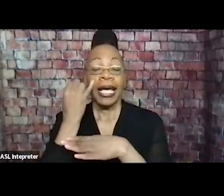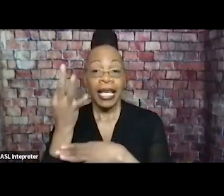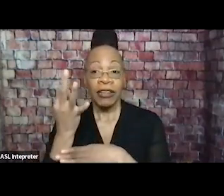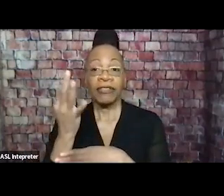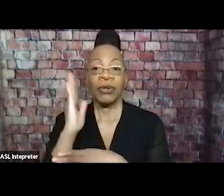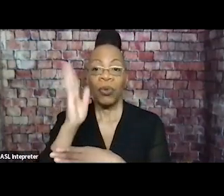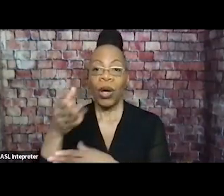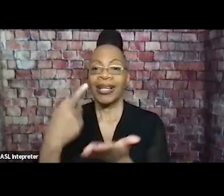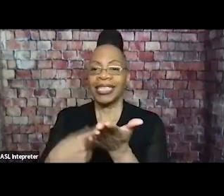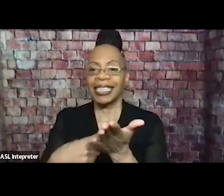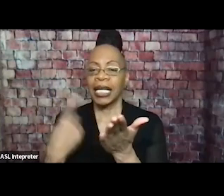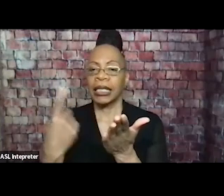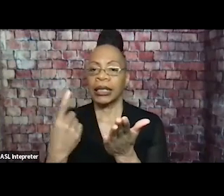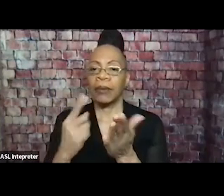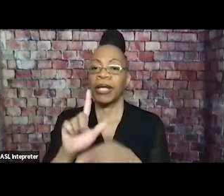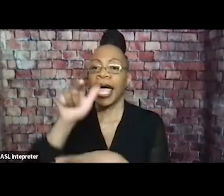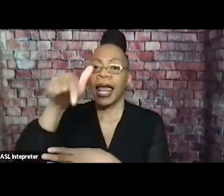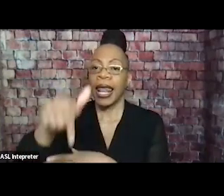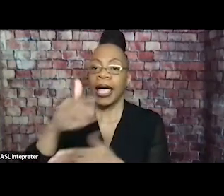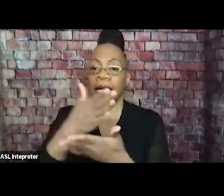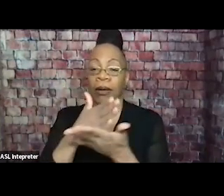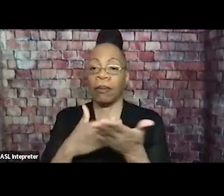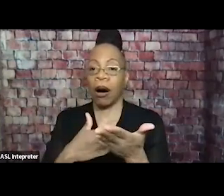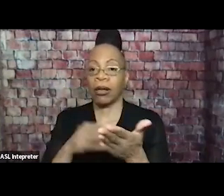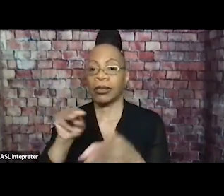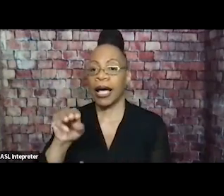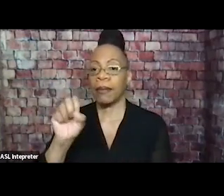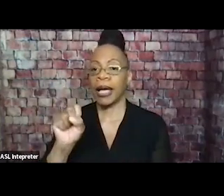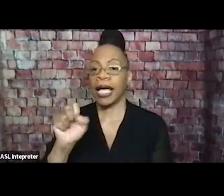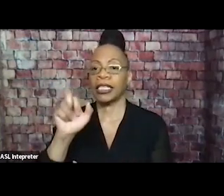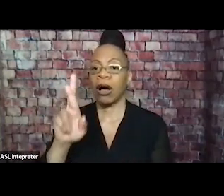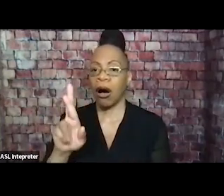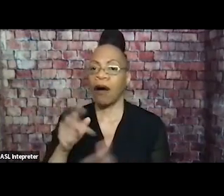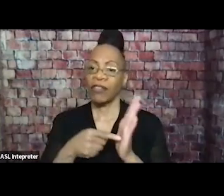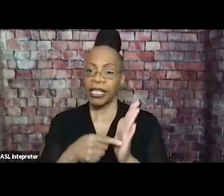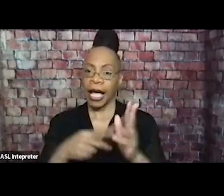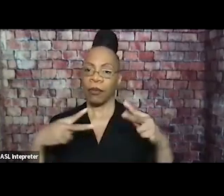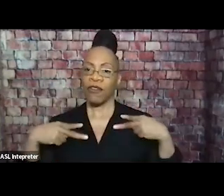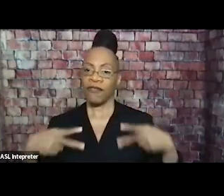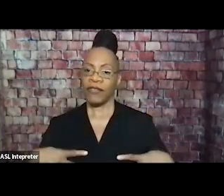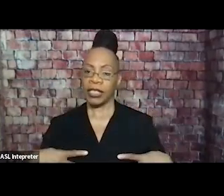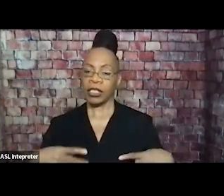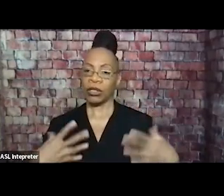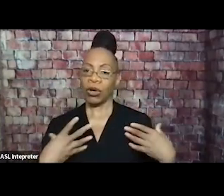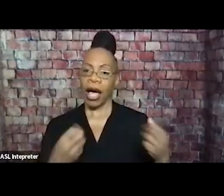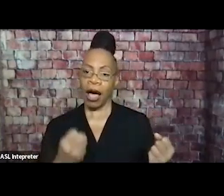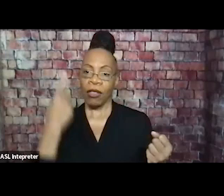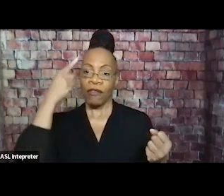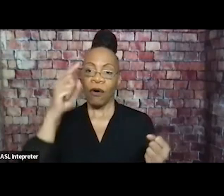in later parts of the MSR, like the physical health or mental health treatment sections,